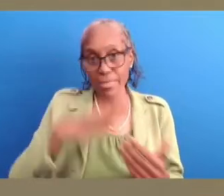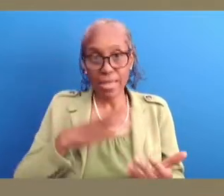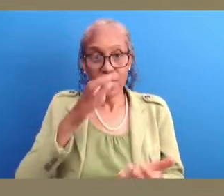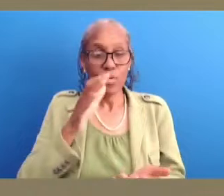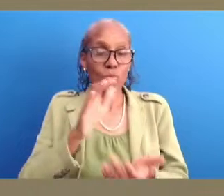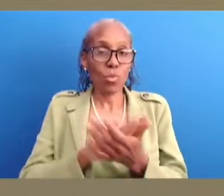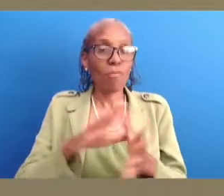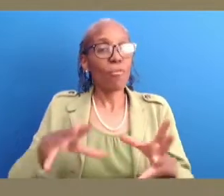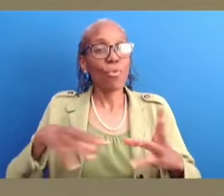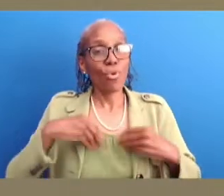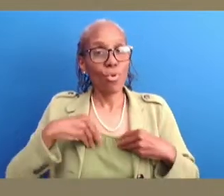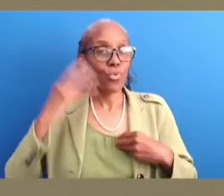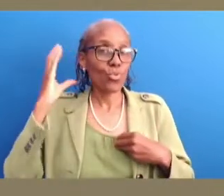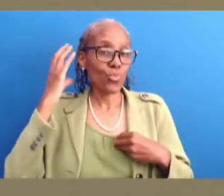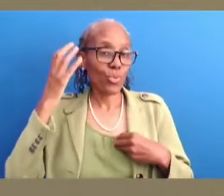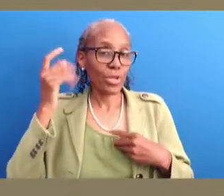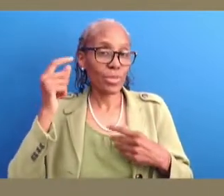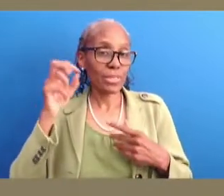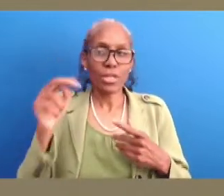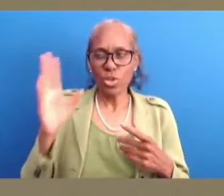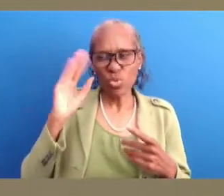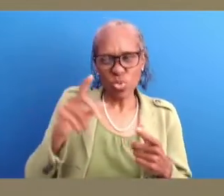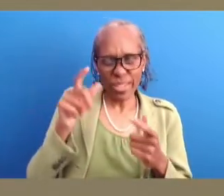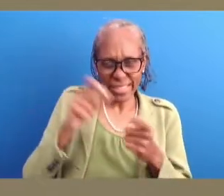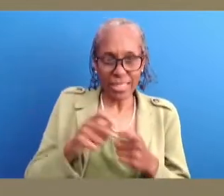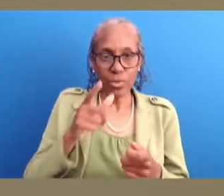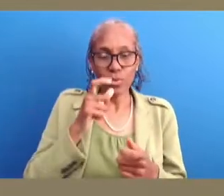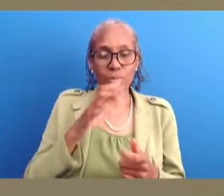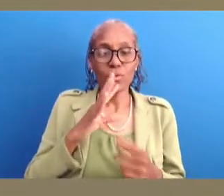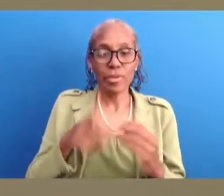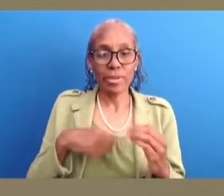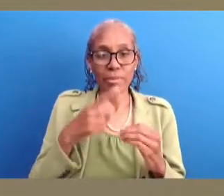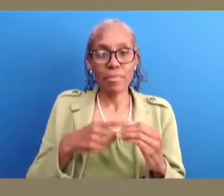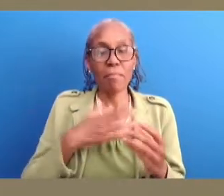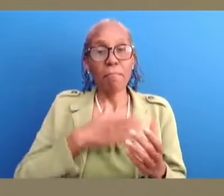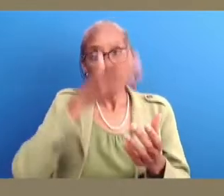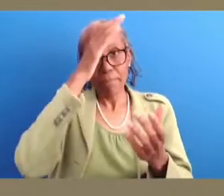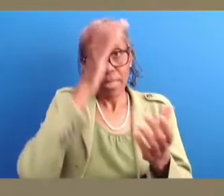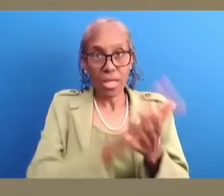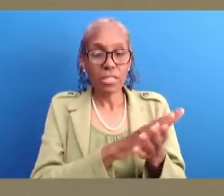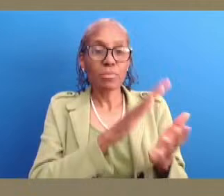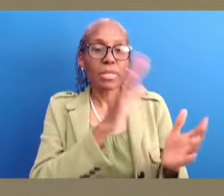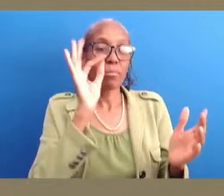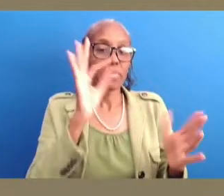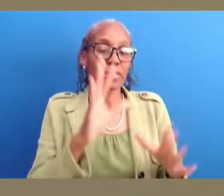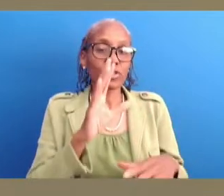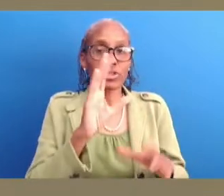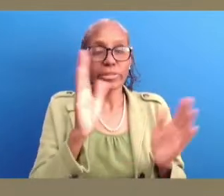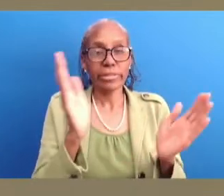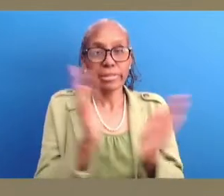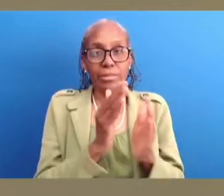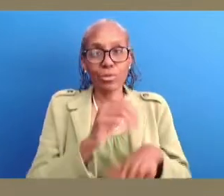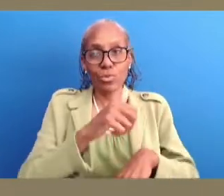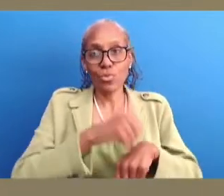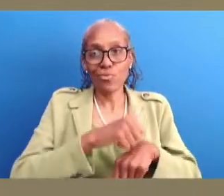OWNED BY A YOUNG MAN AND HIS WIFE.